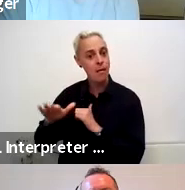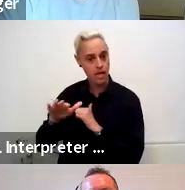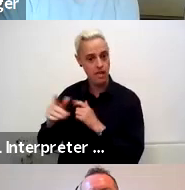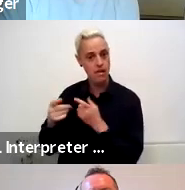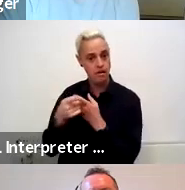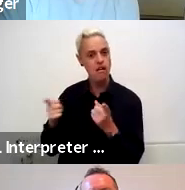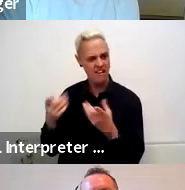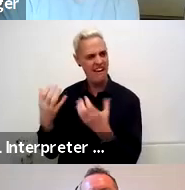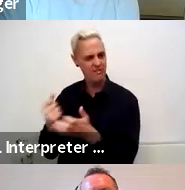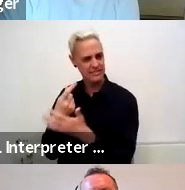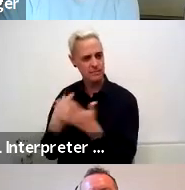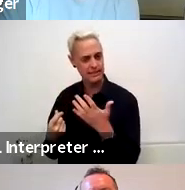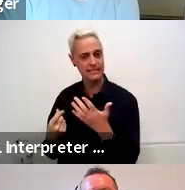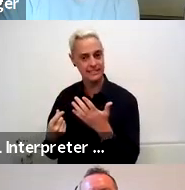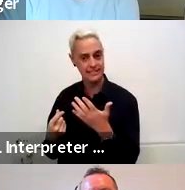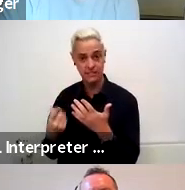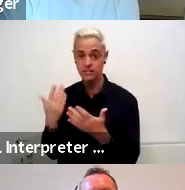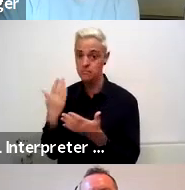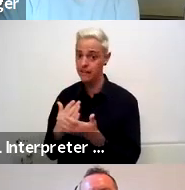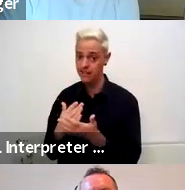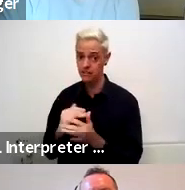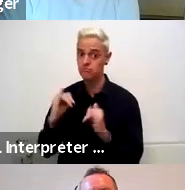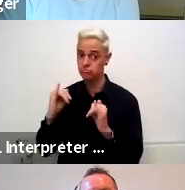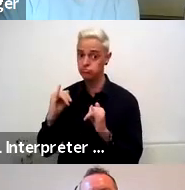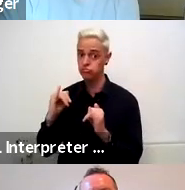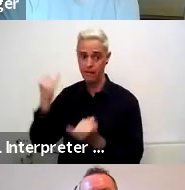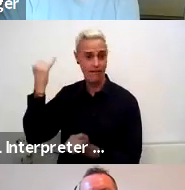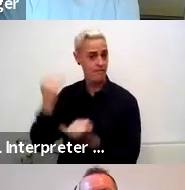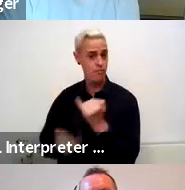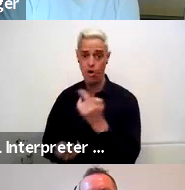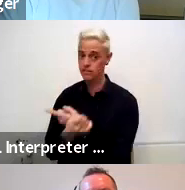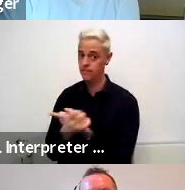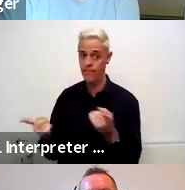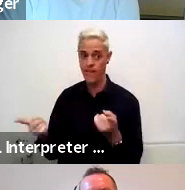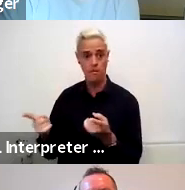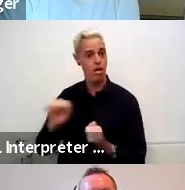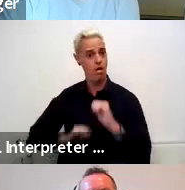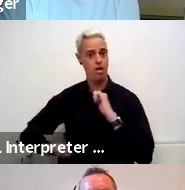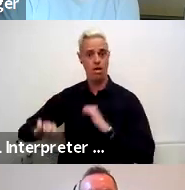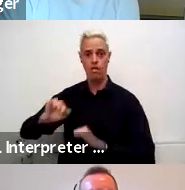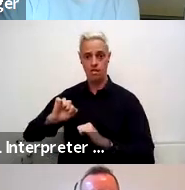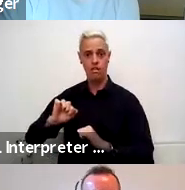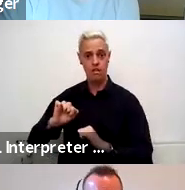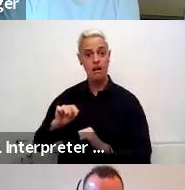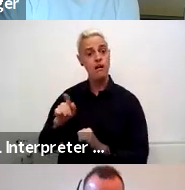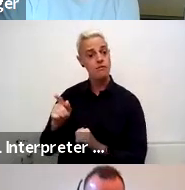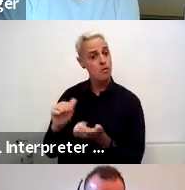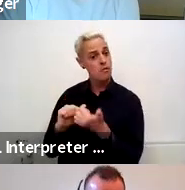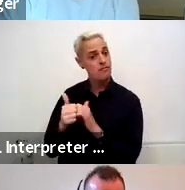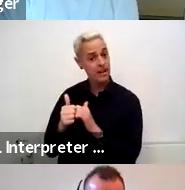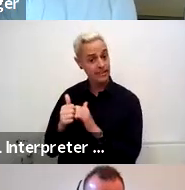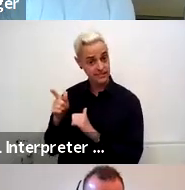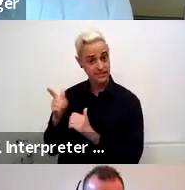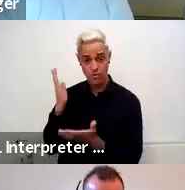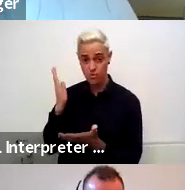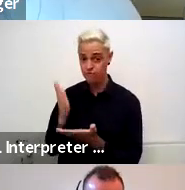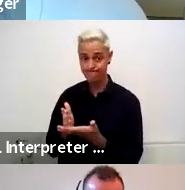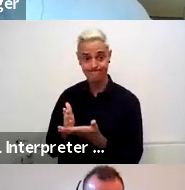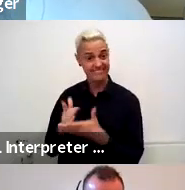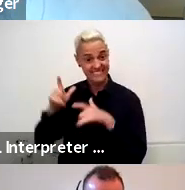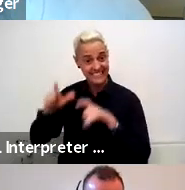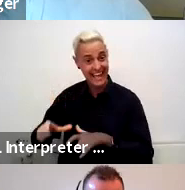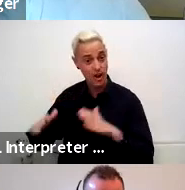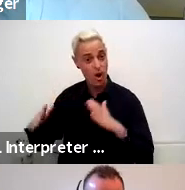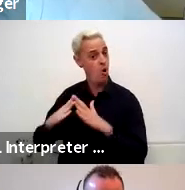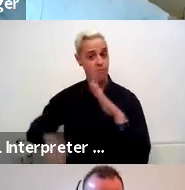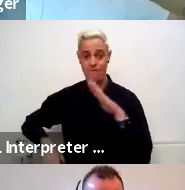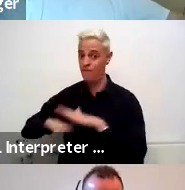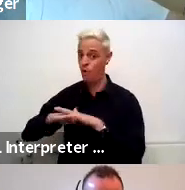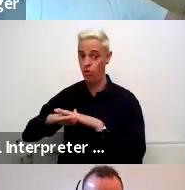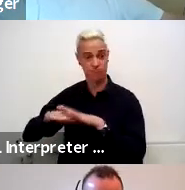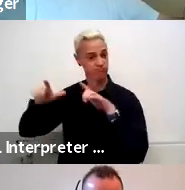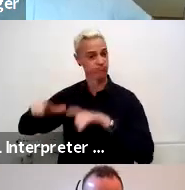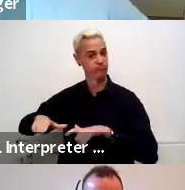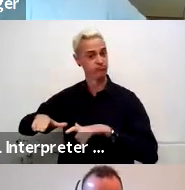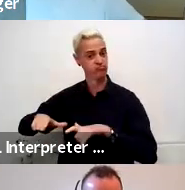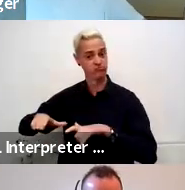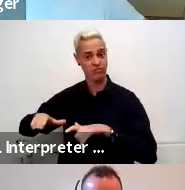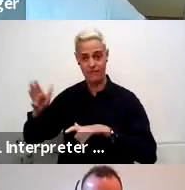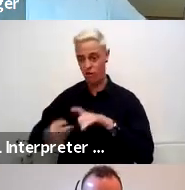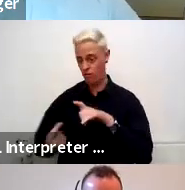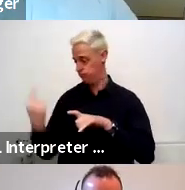had who've got disabilities have really taken the brunt of this last year. I have got good friends who genuinely have not left the house. And since.